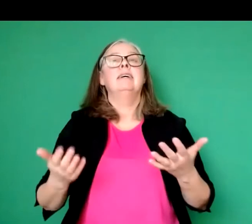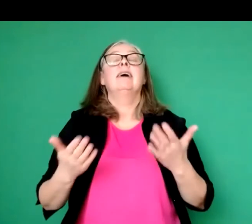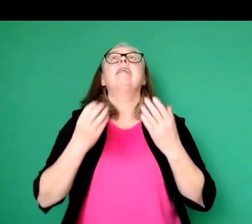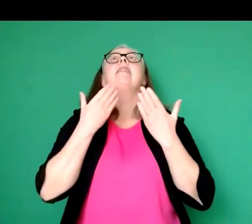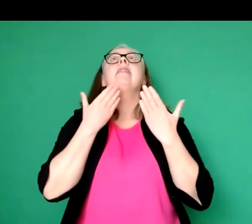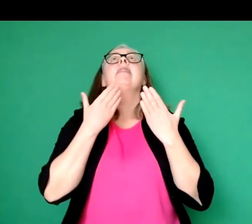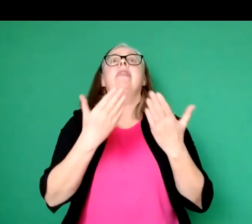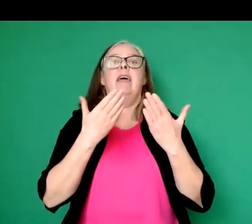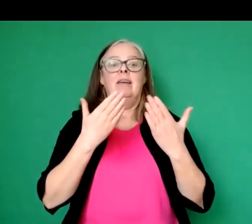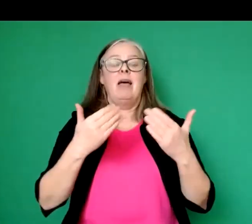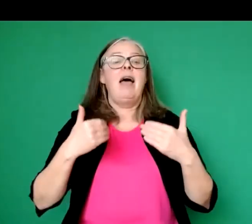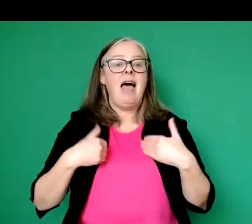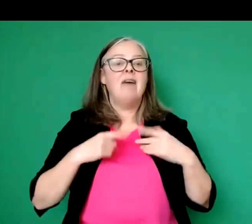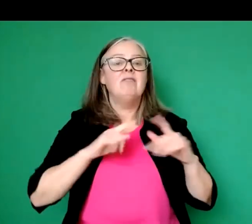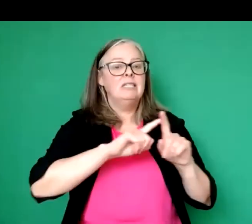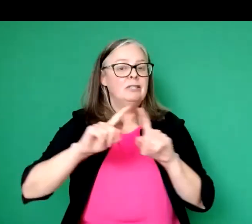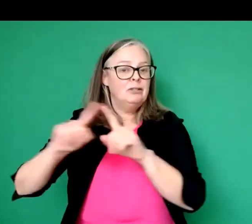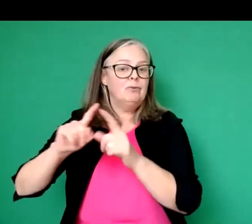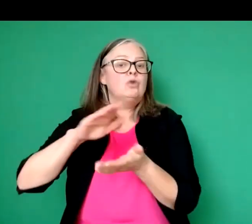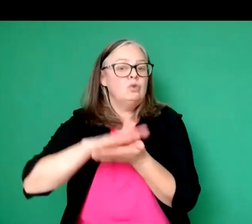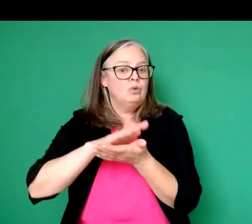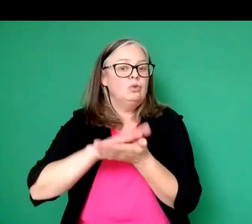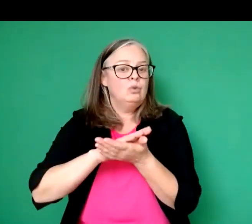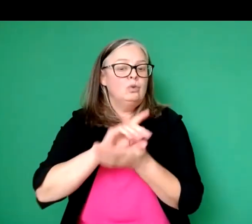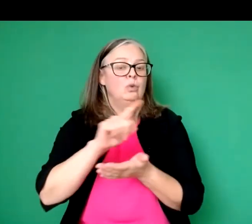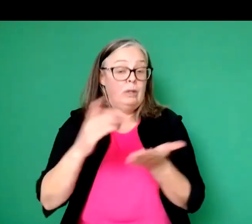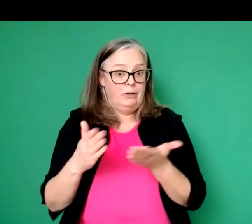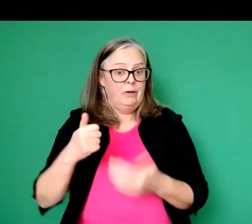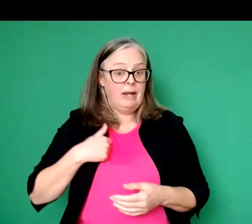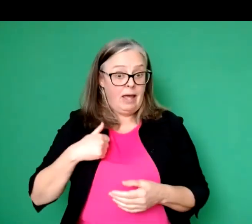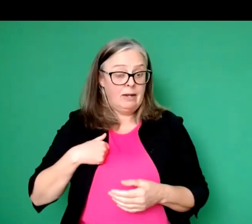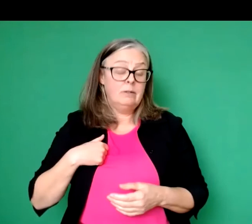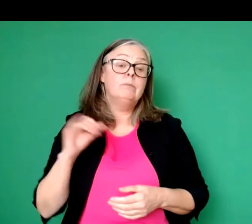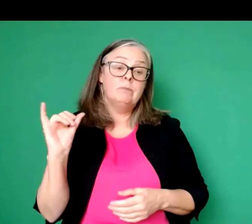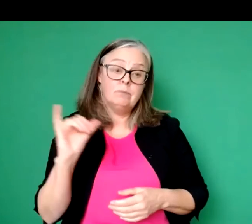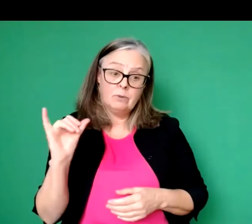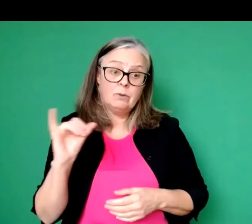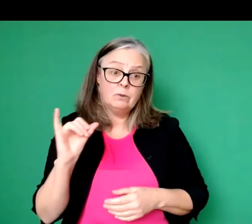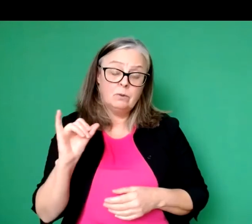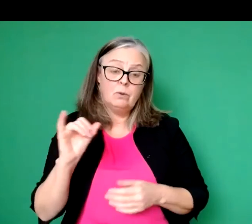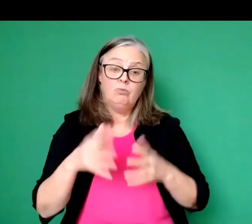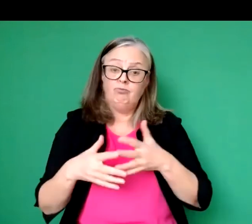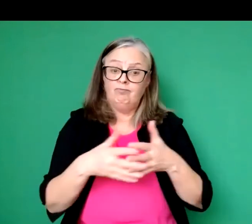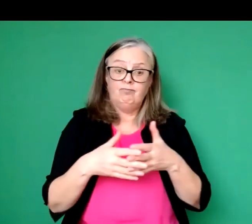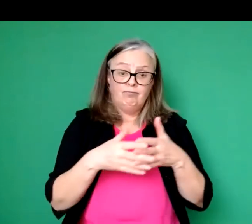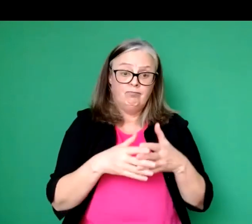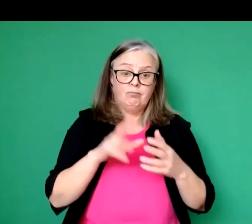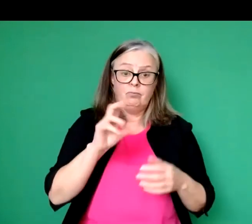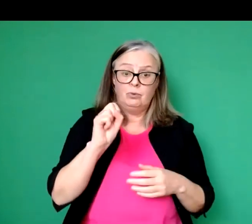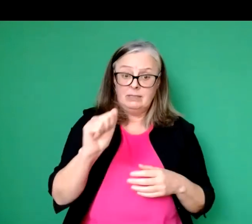are a number of schools um now here in canada and also in in the united states which provide um